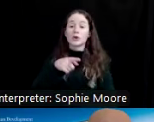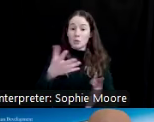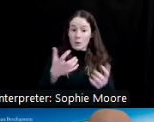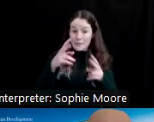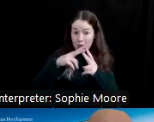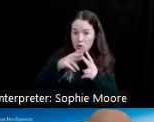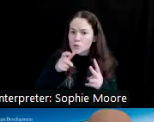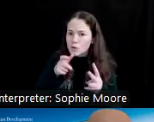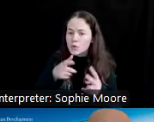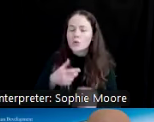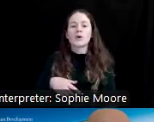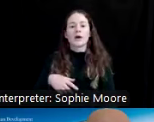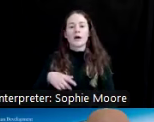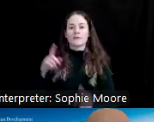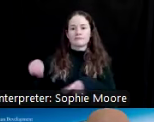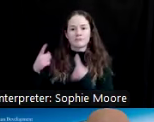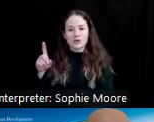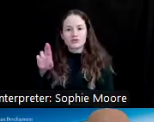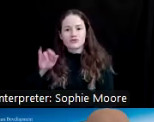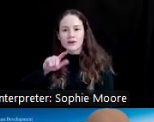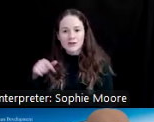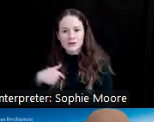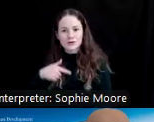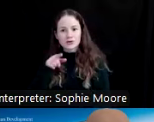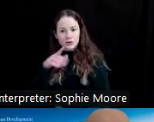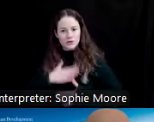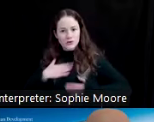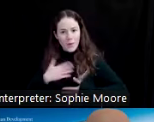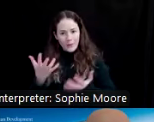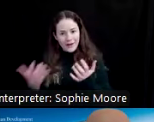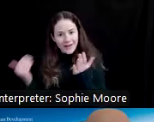we've done before that um you want us to do again today? So again, just providing